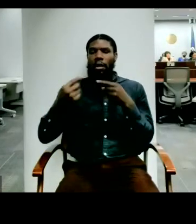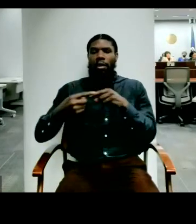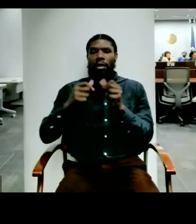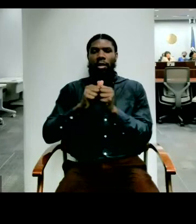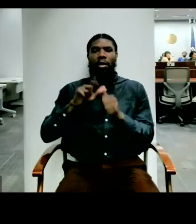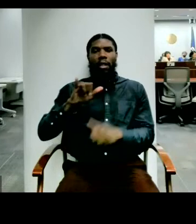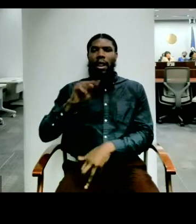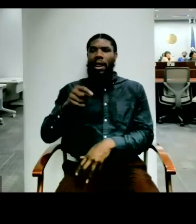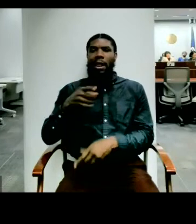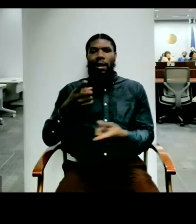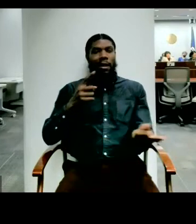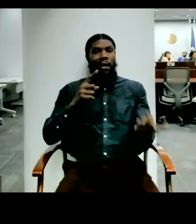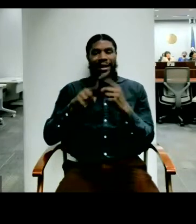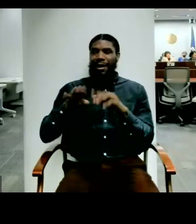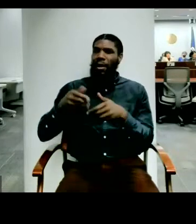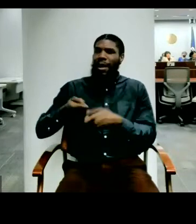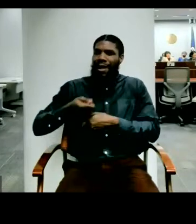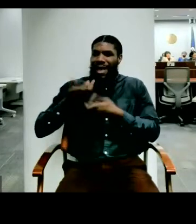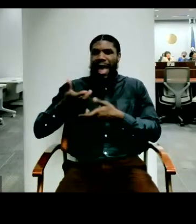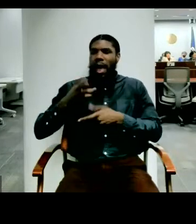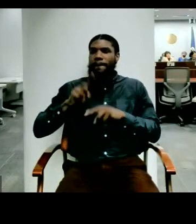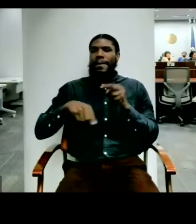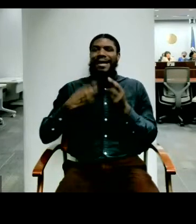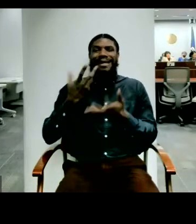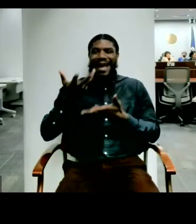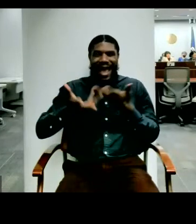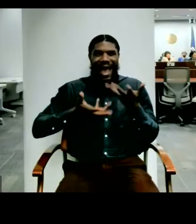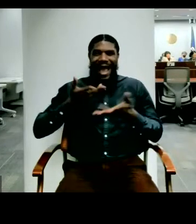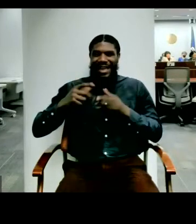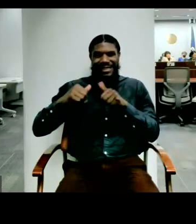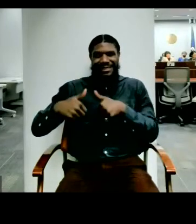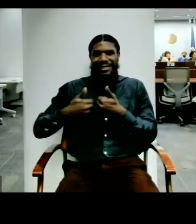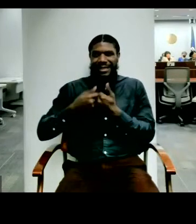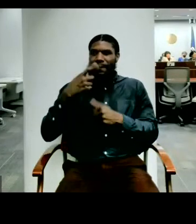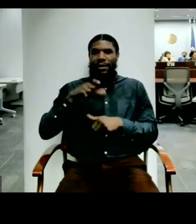their workplace experiences, including religious discrimination. And lack of accommodation.